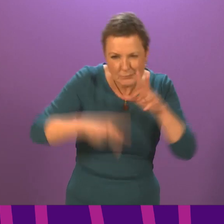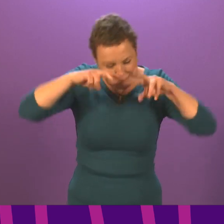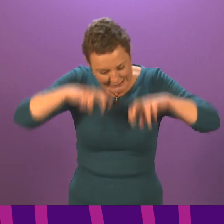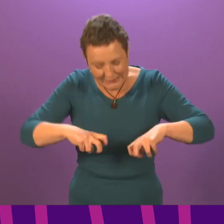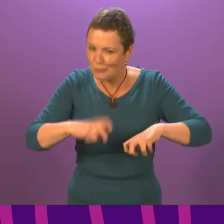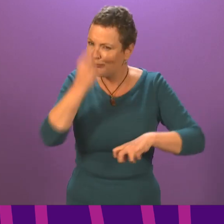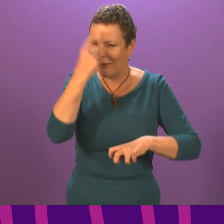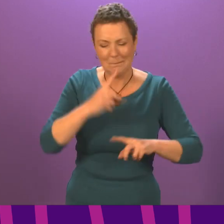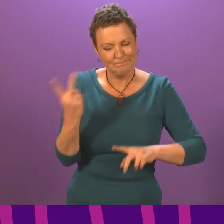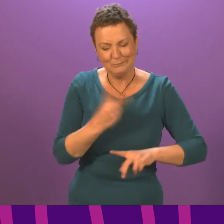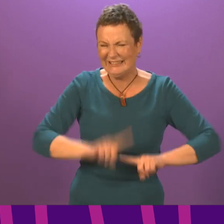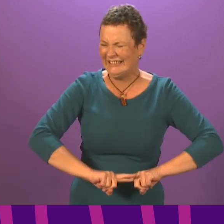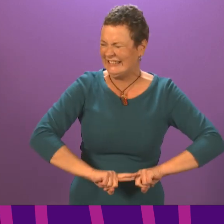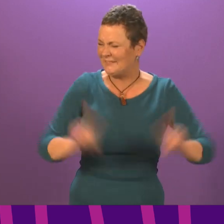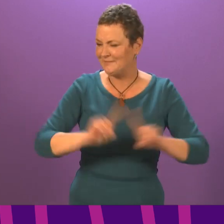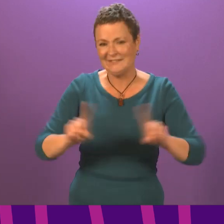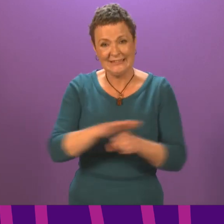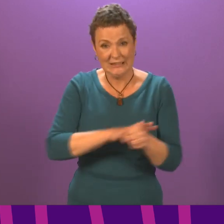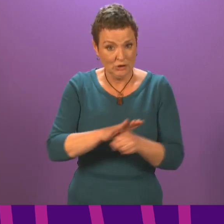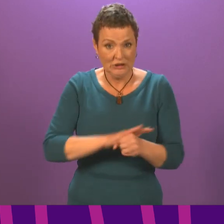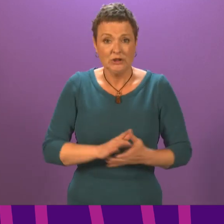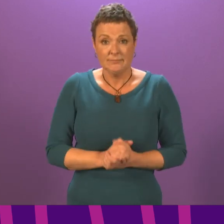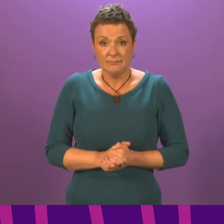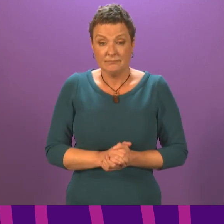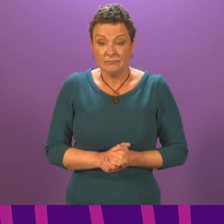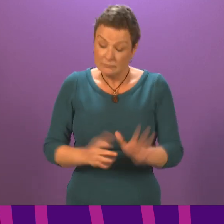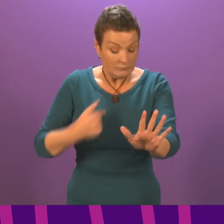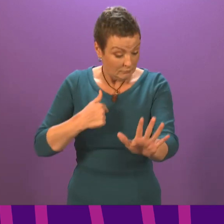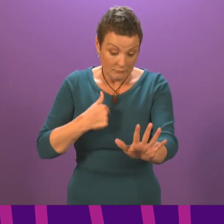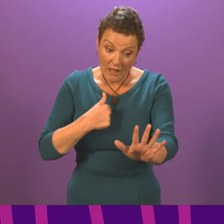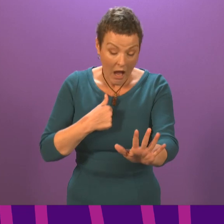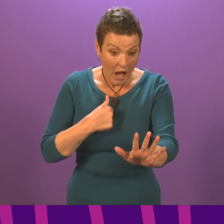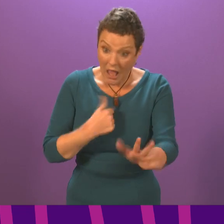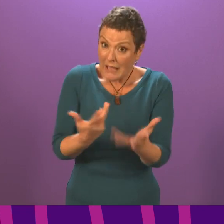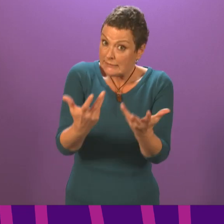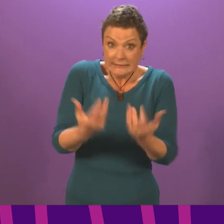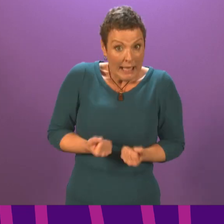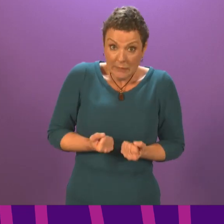I fully accept that it is important that the decisions be subjected to real scrutiny, but